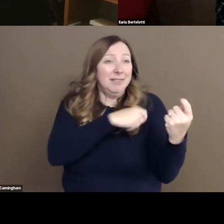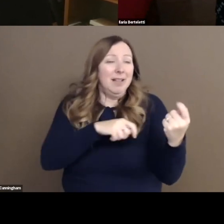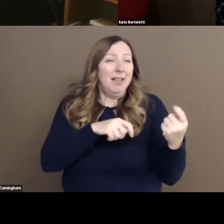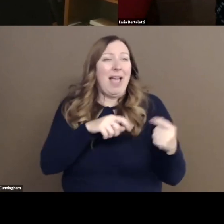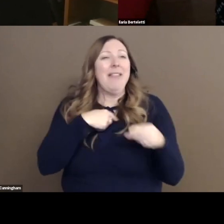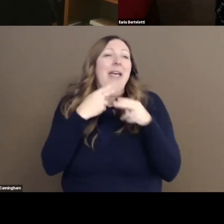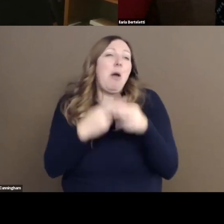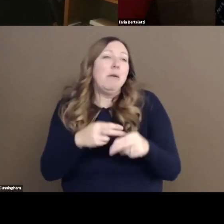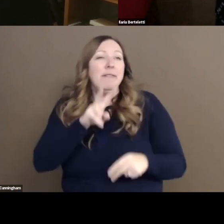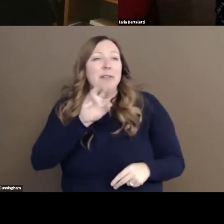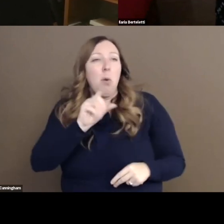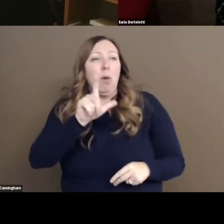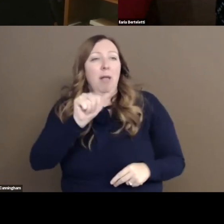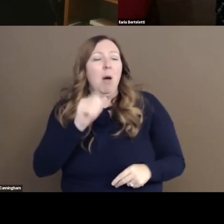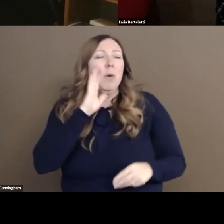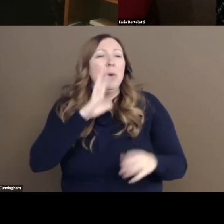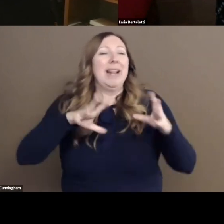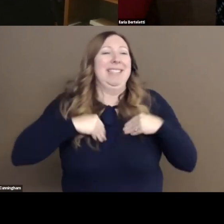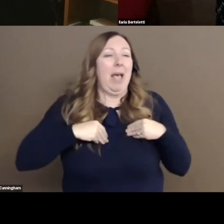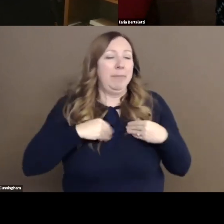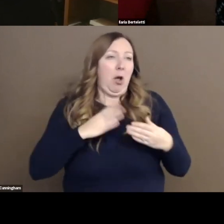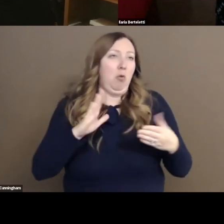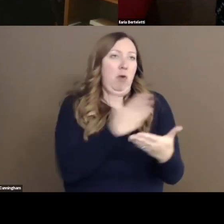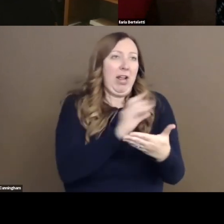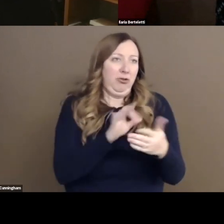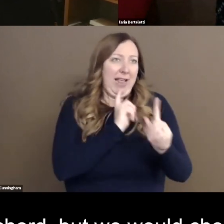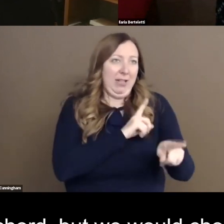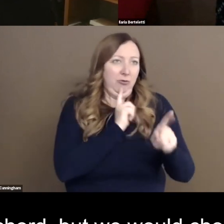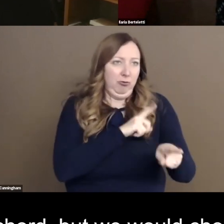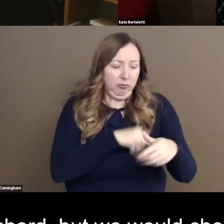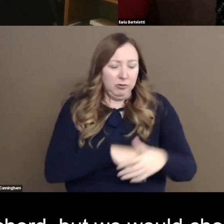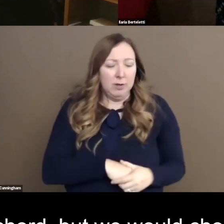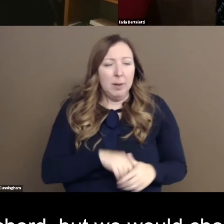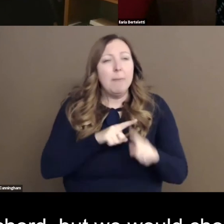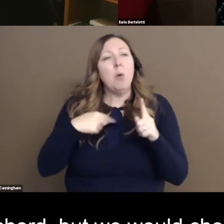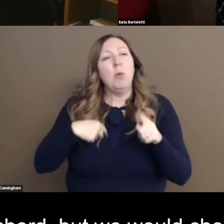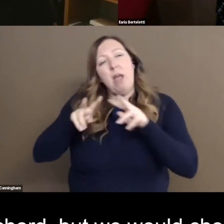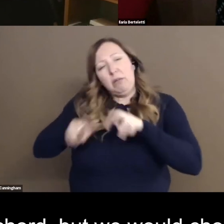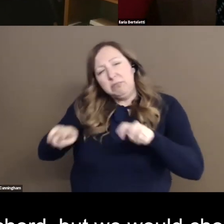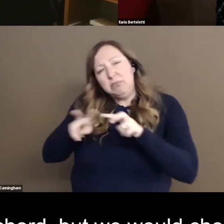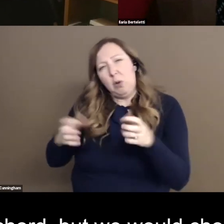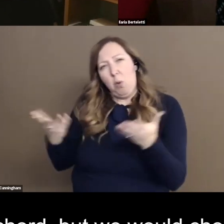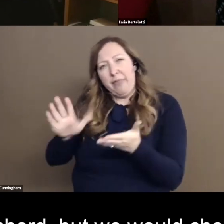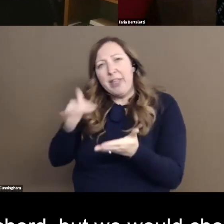um we would even